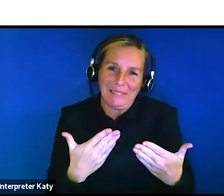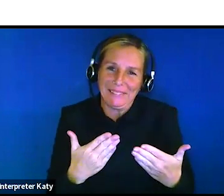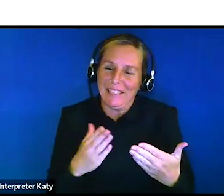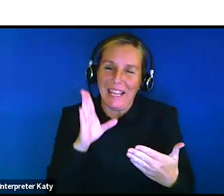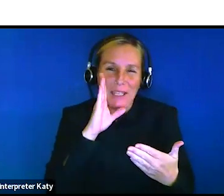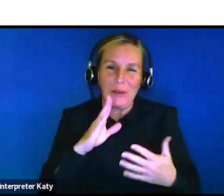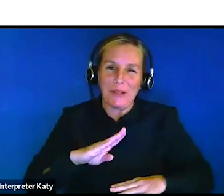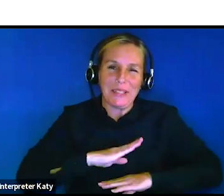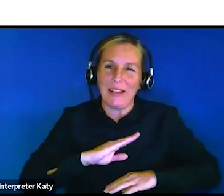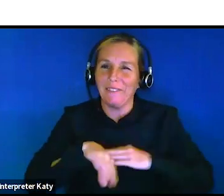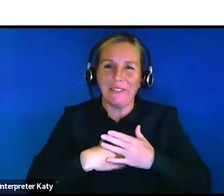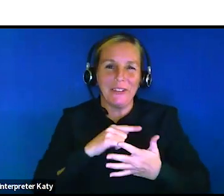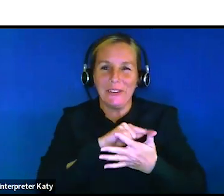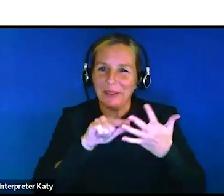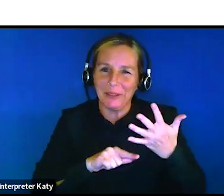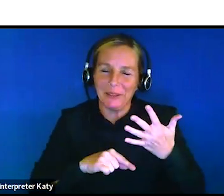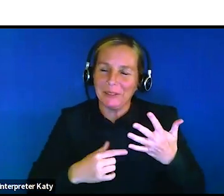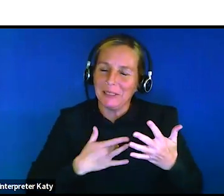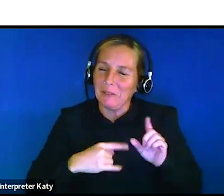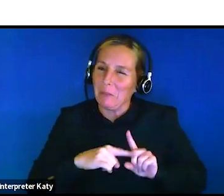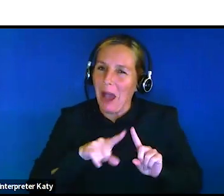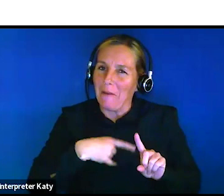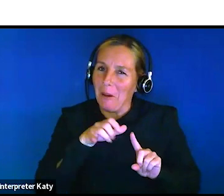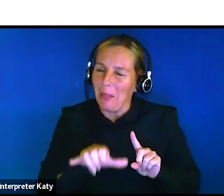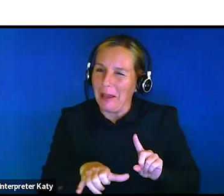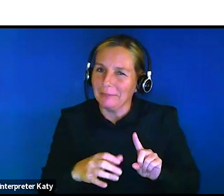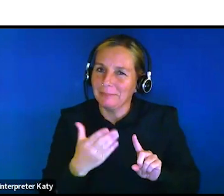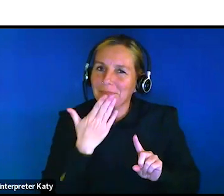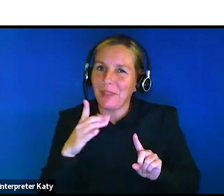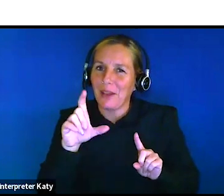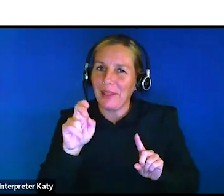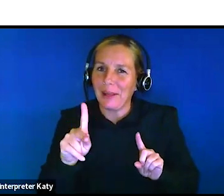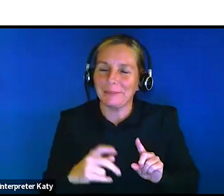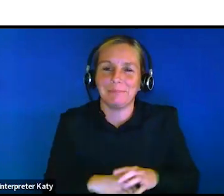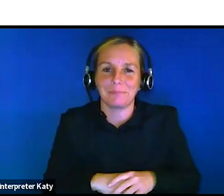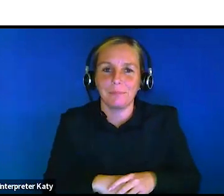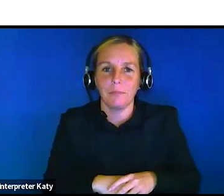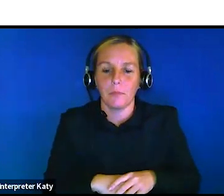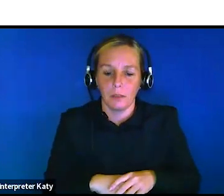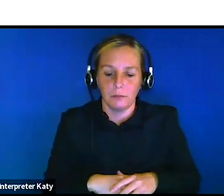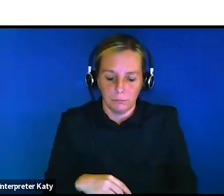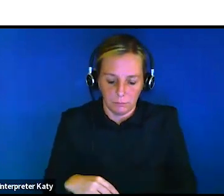I'm positive. So good luck to you. So I get an opportunity to can we advance the slides?